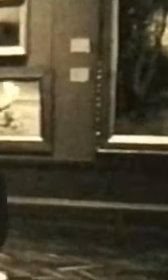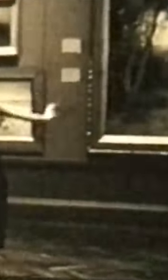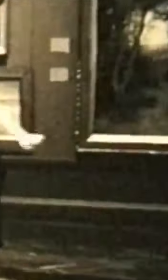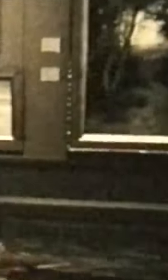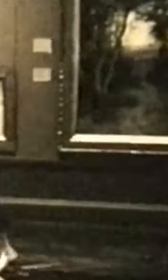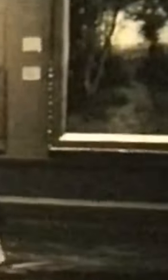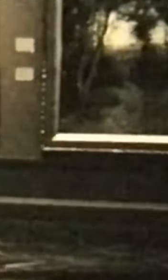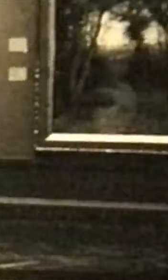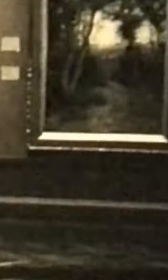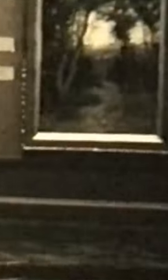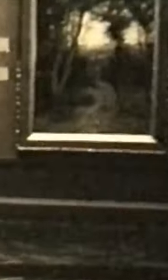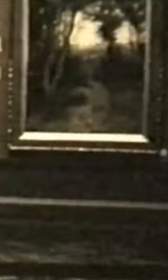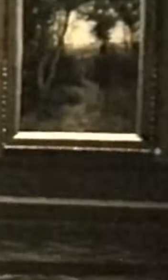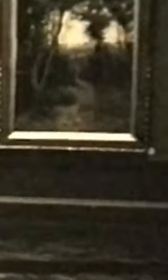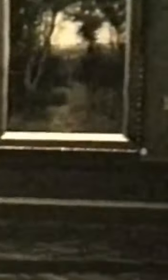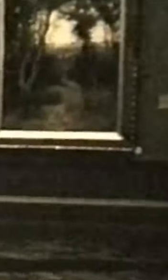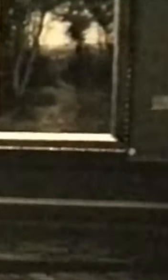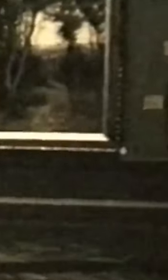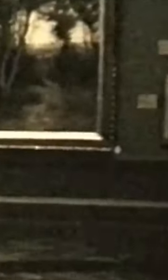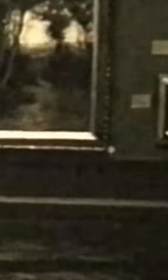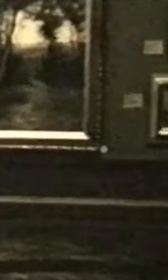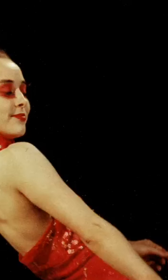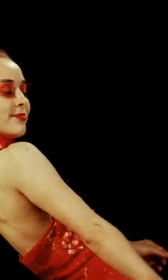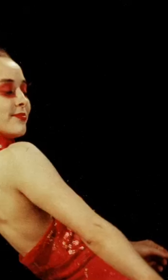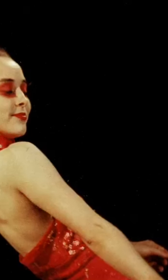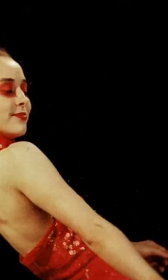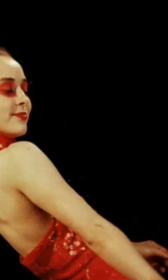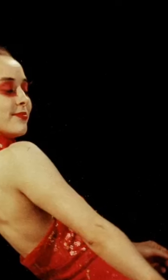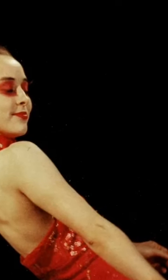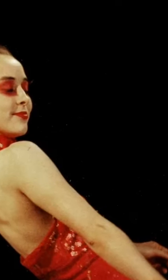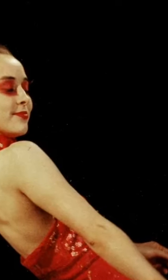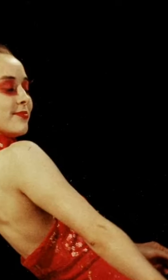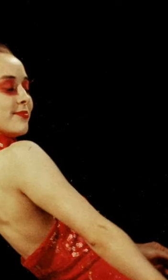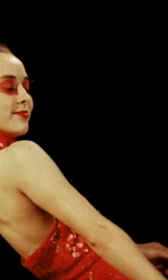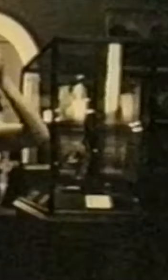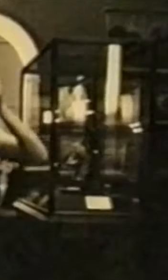Michelle is an extraordinary Australian dance artist. In her 25 years in the arts,